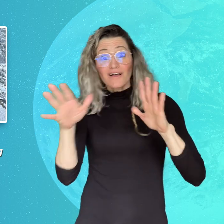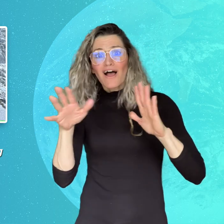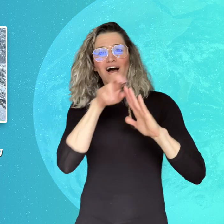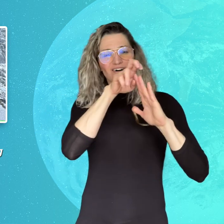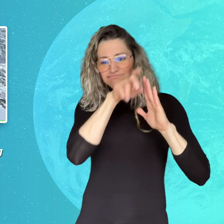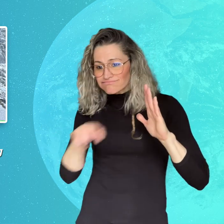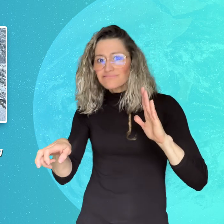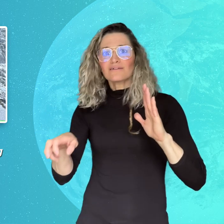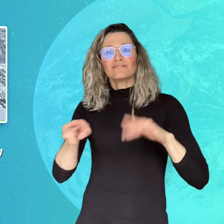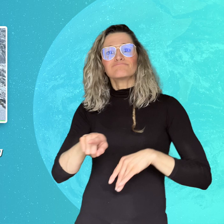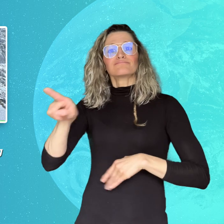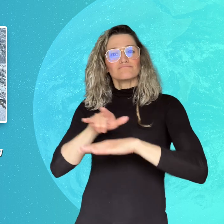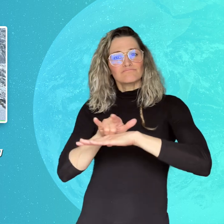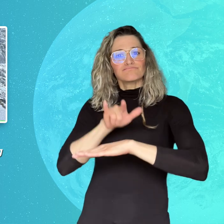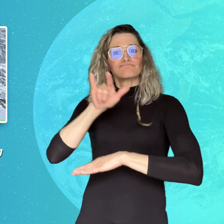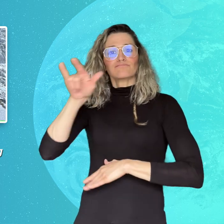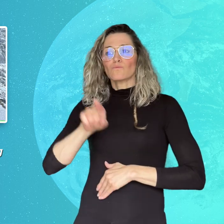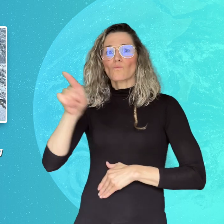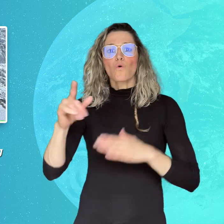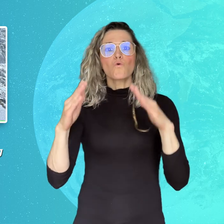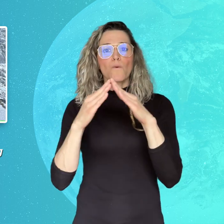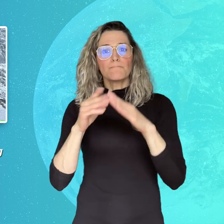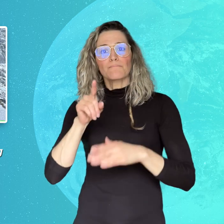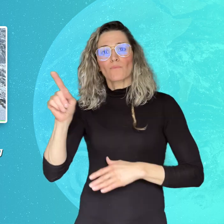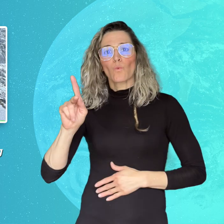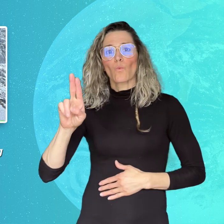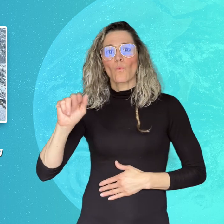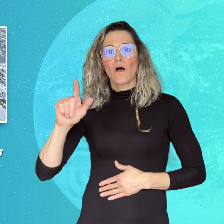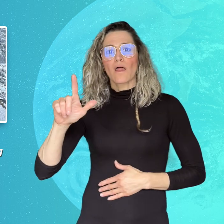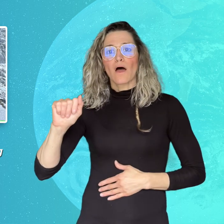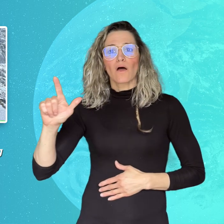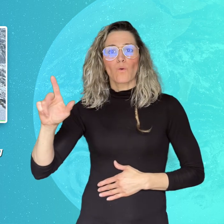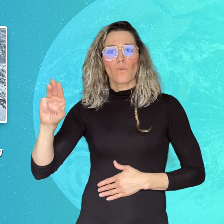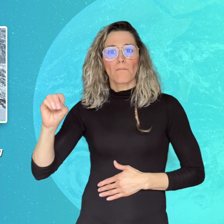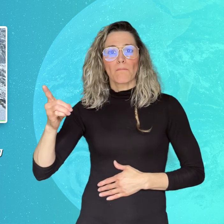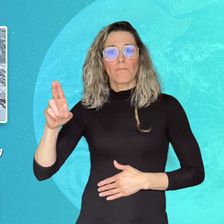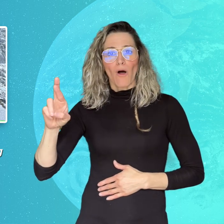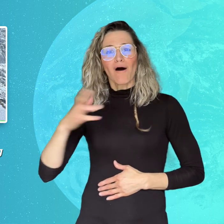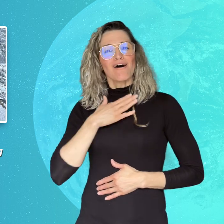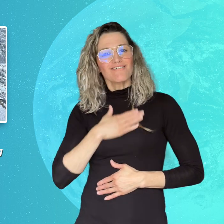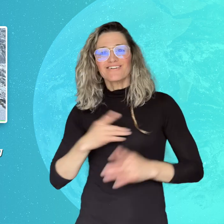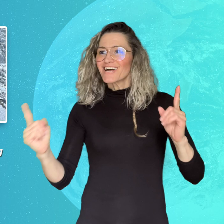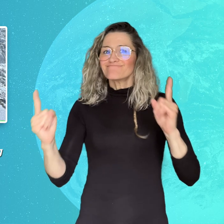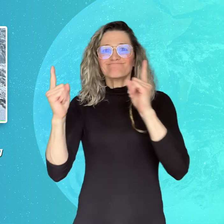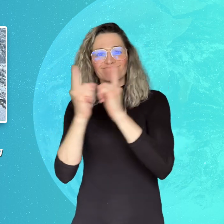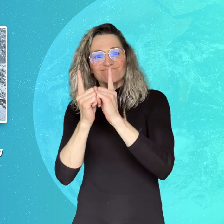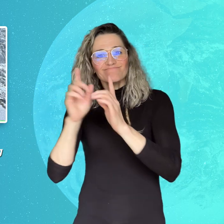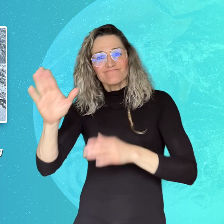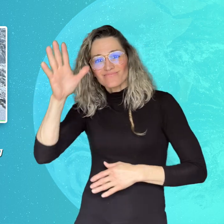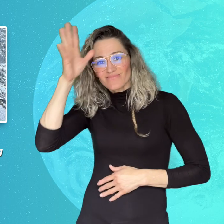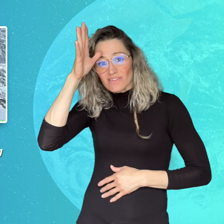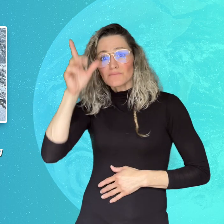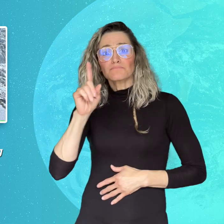to the top of the mountain. They are now asking their mother